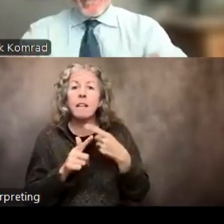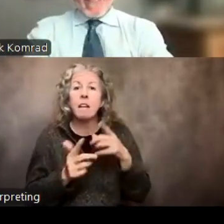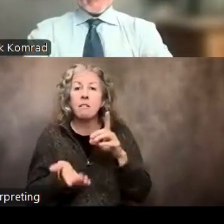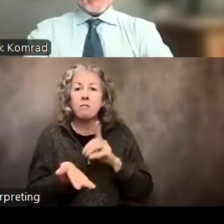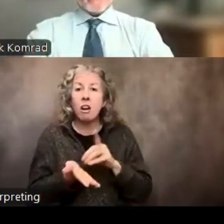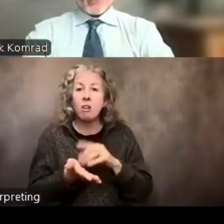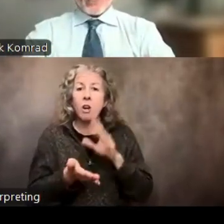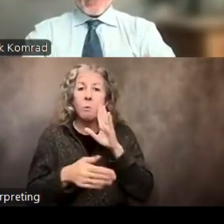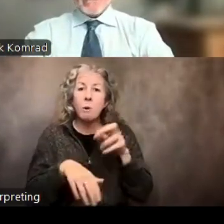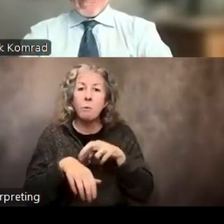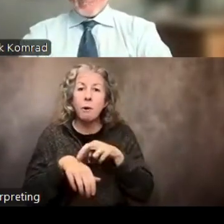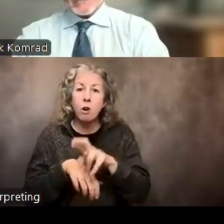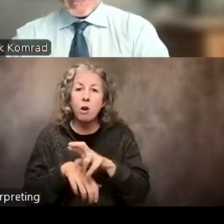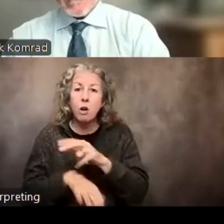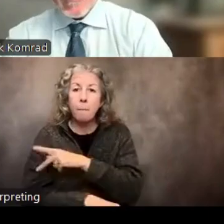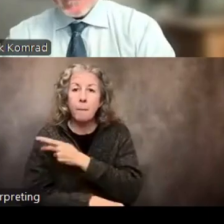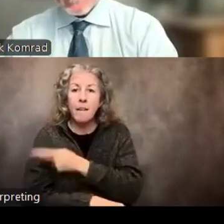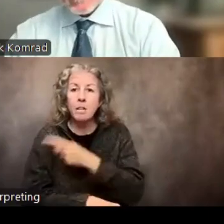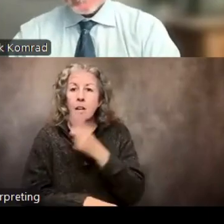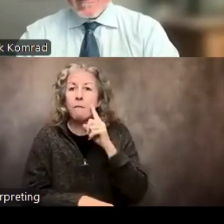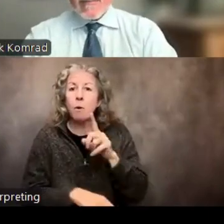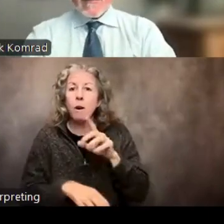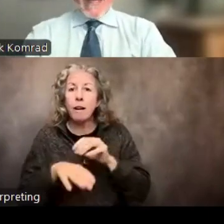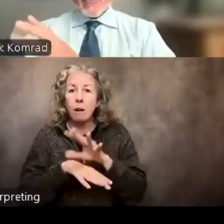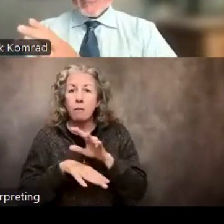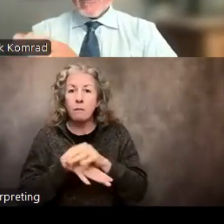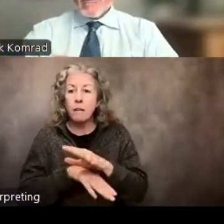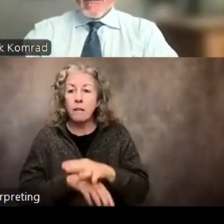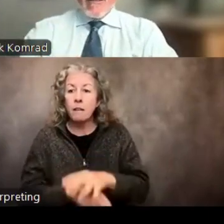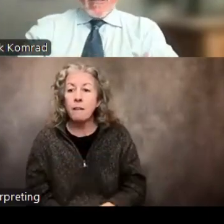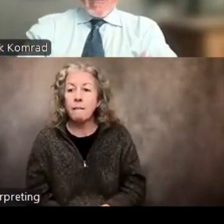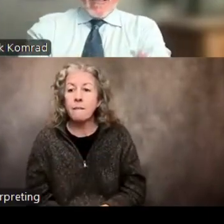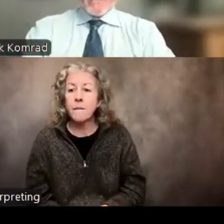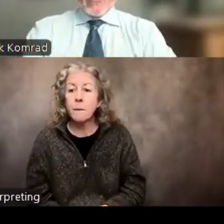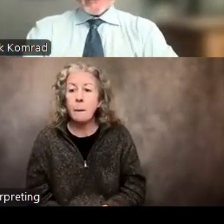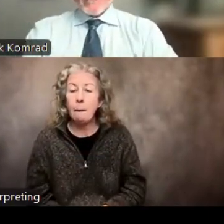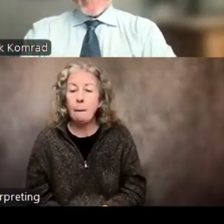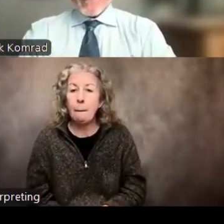patient for counseling, counseling. So in the first